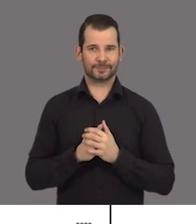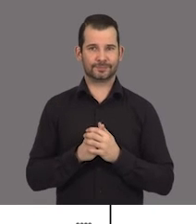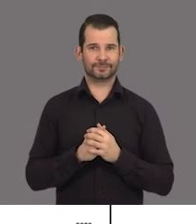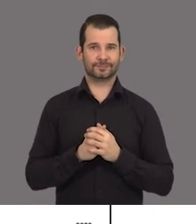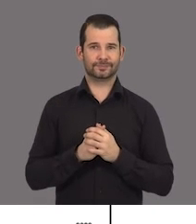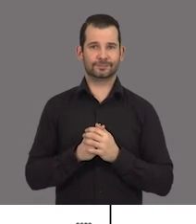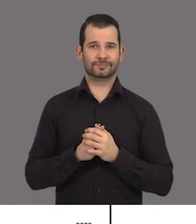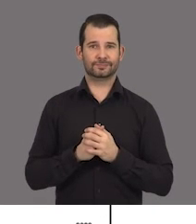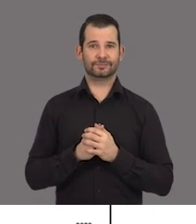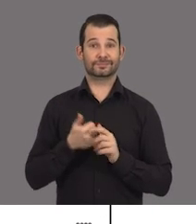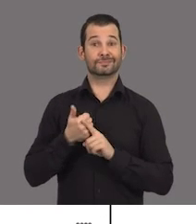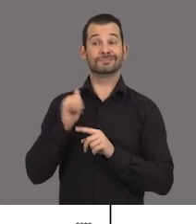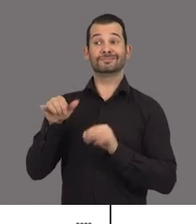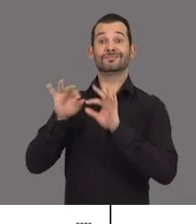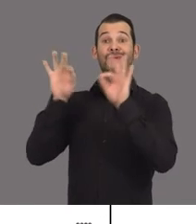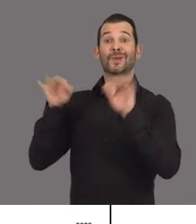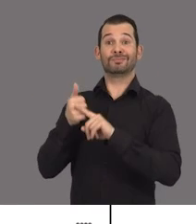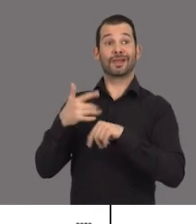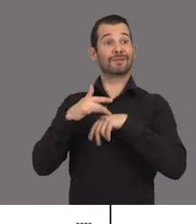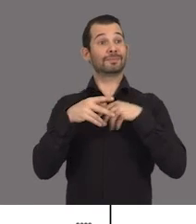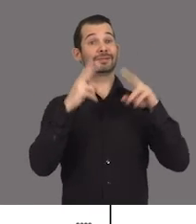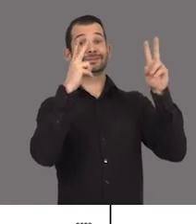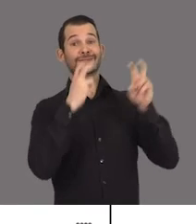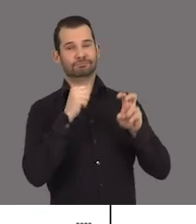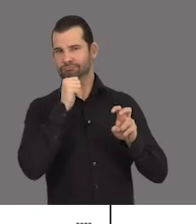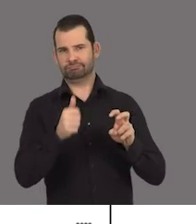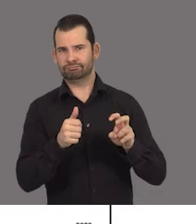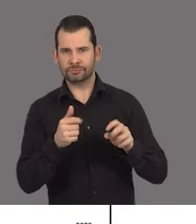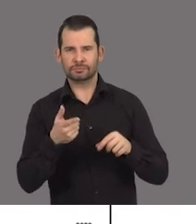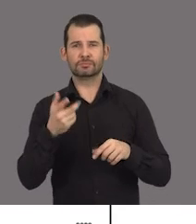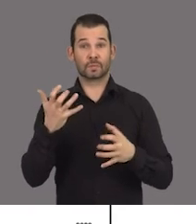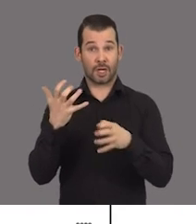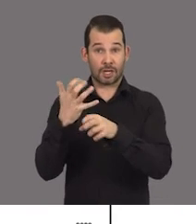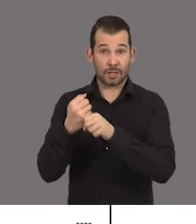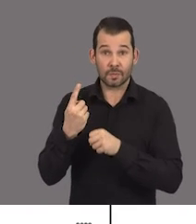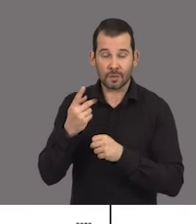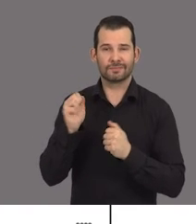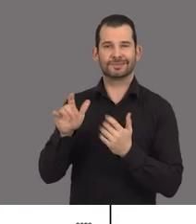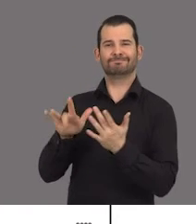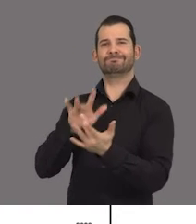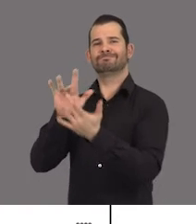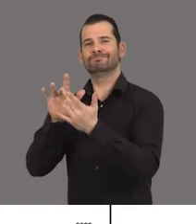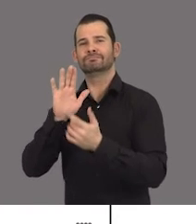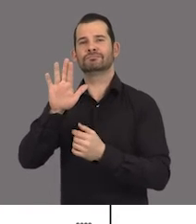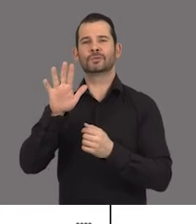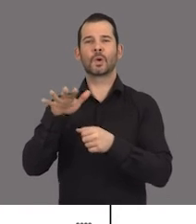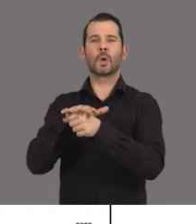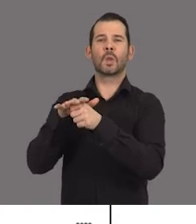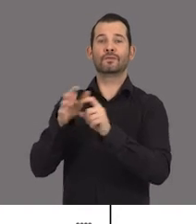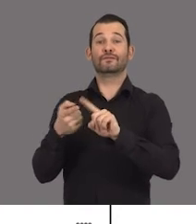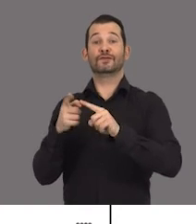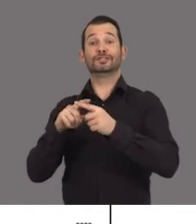These forms are not available to download. To get one, contact your local friendship centre, community